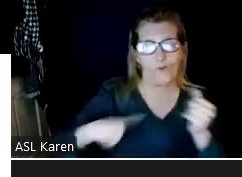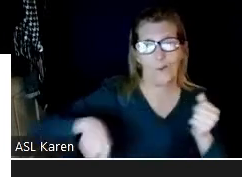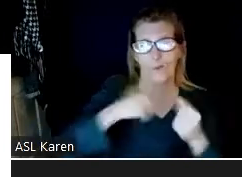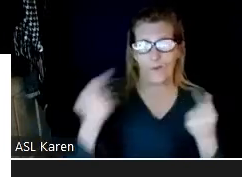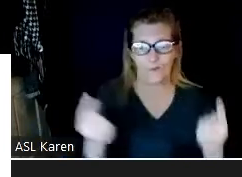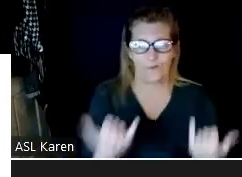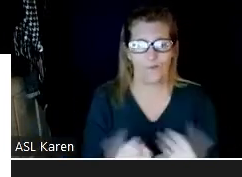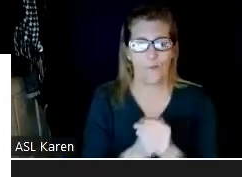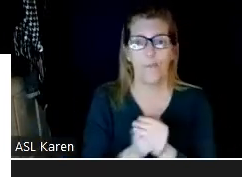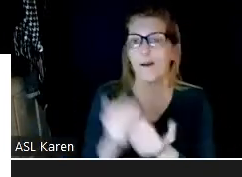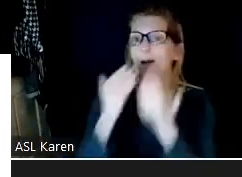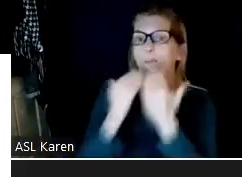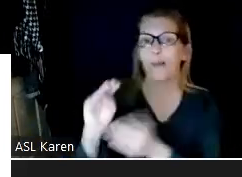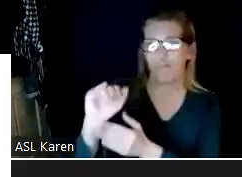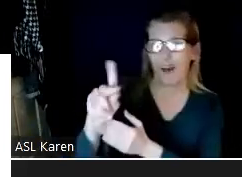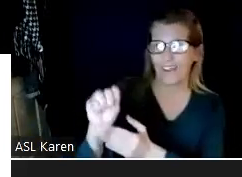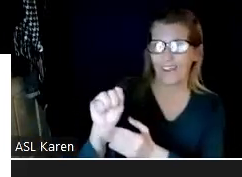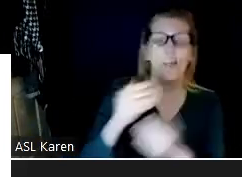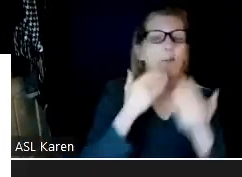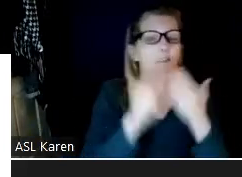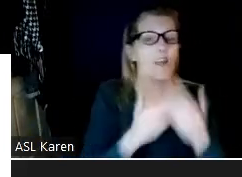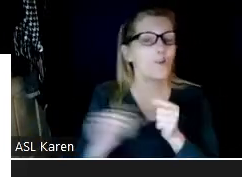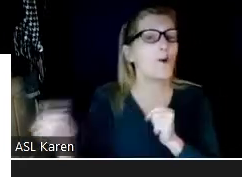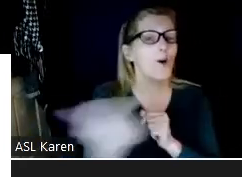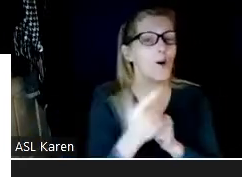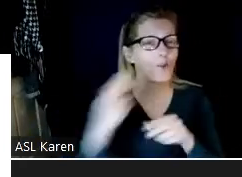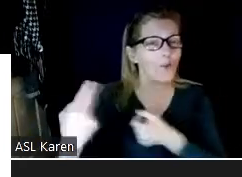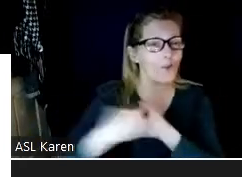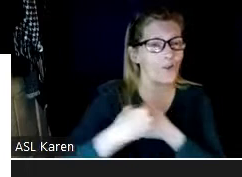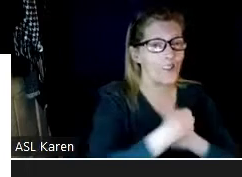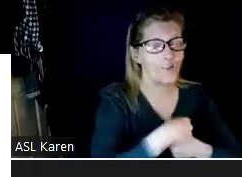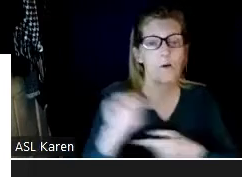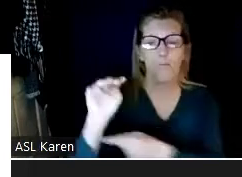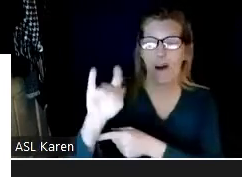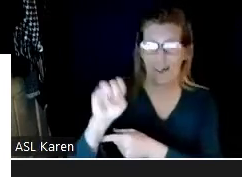15:04:32 Thank you, Mike, and thank you everyone for joining us as Mike said it David Burstyn